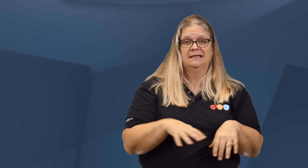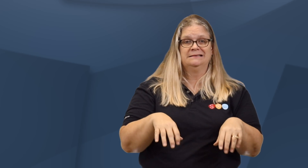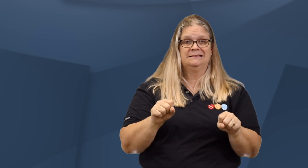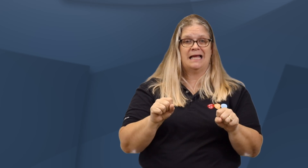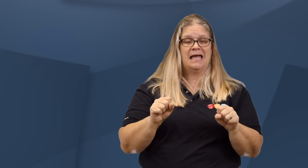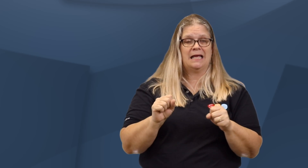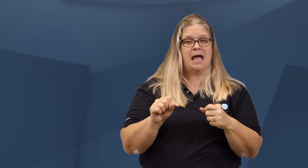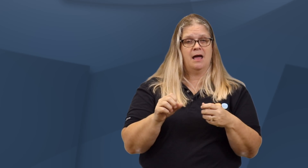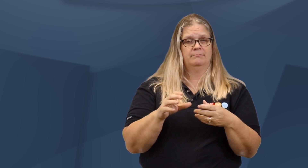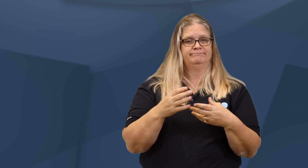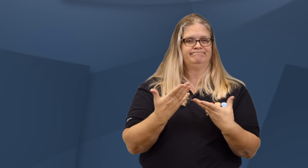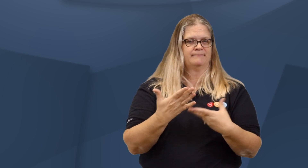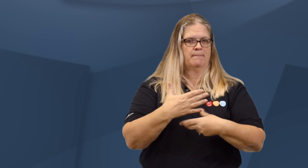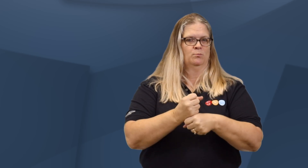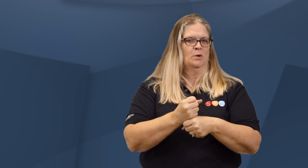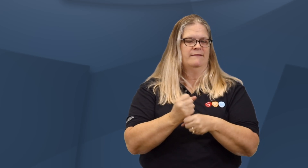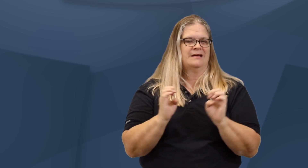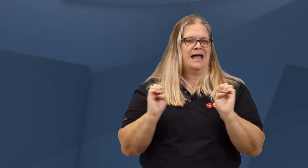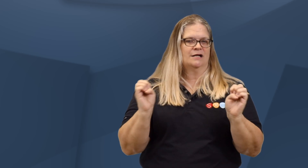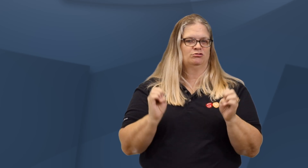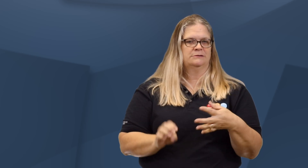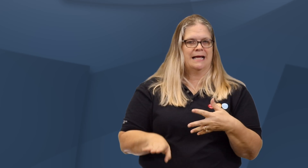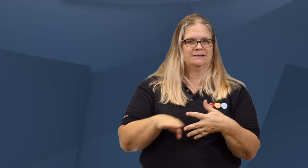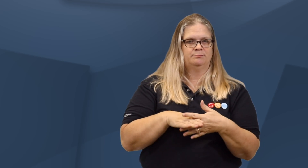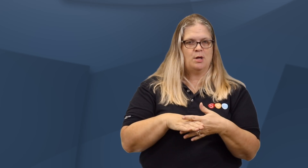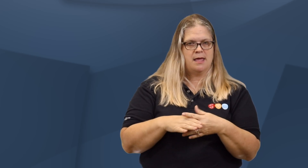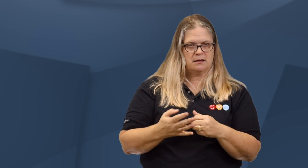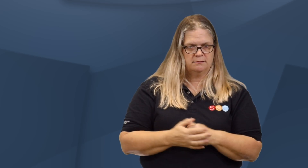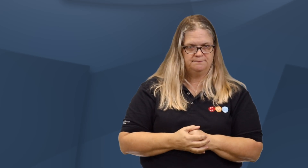Take a brief exercise break.